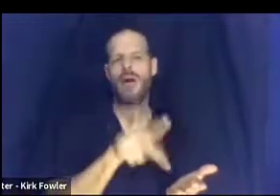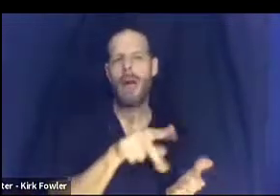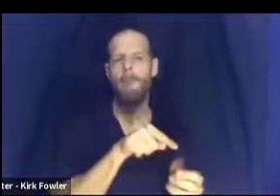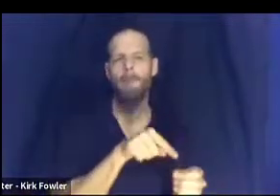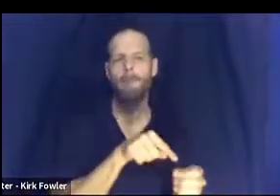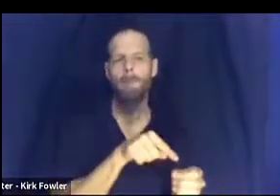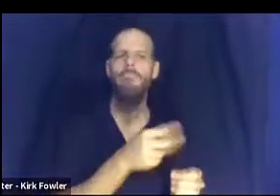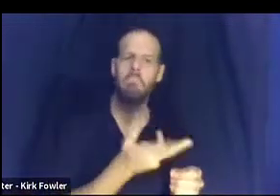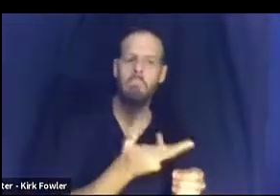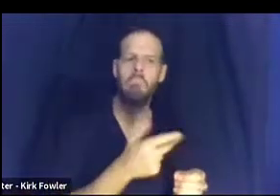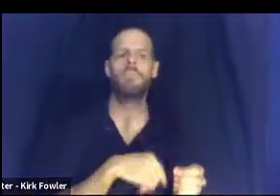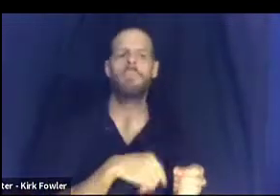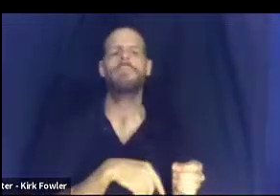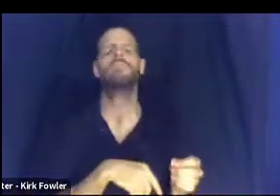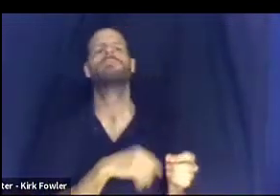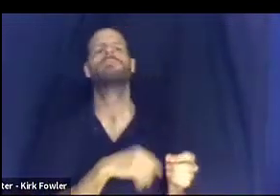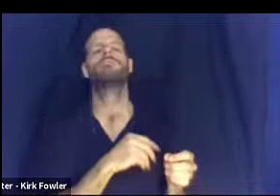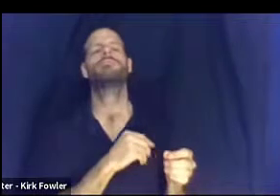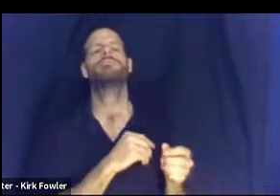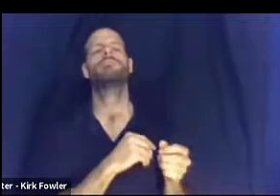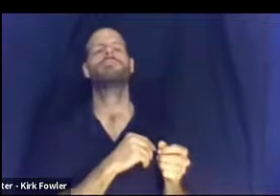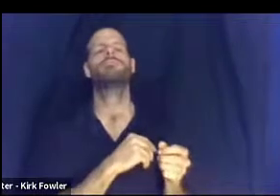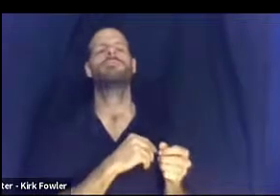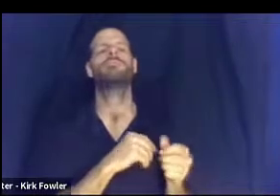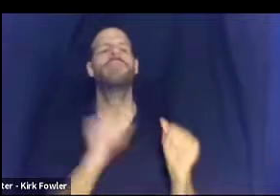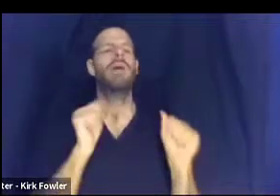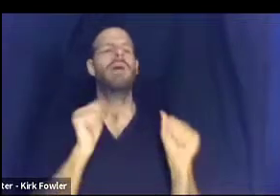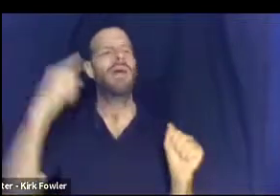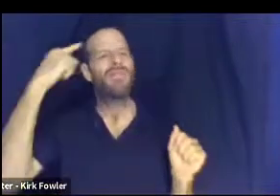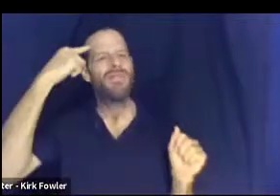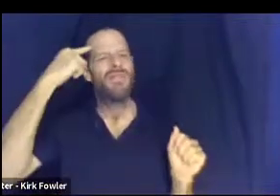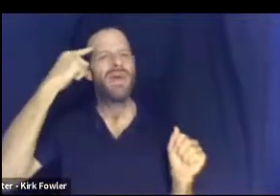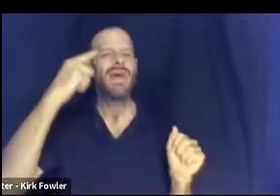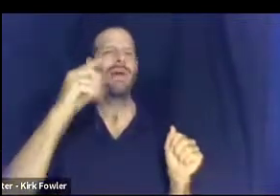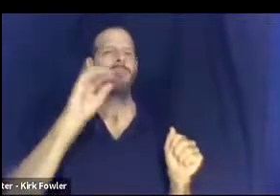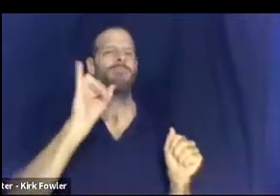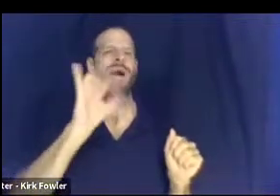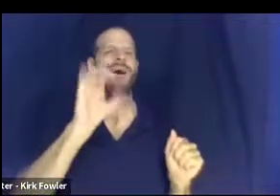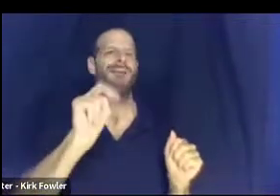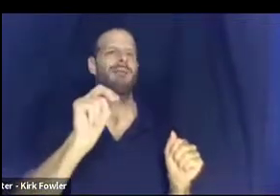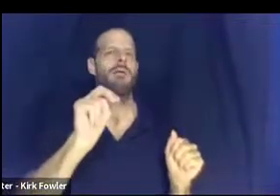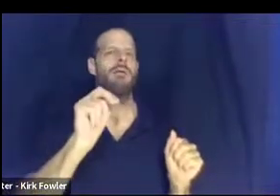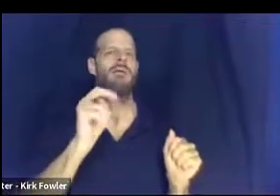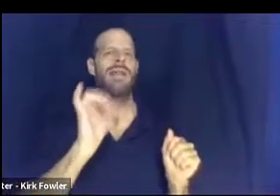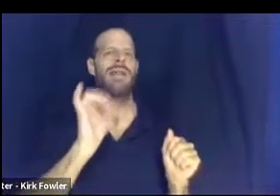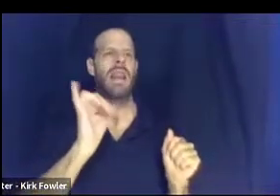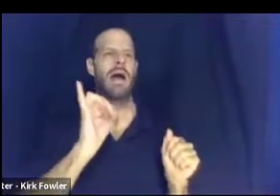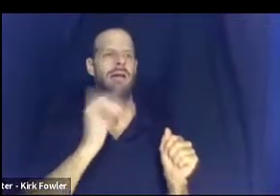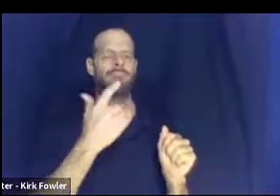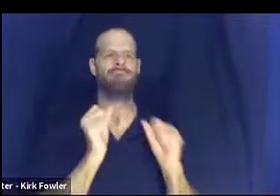It's something that bears, and you can think of an icon as something that bears a close or strong resemblance